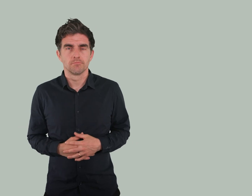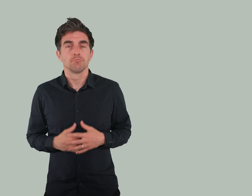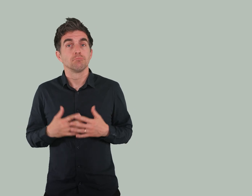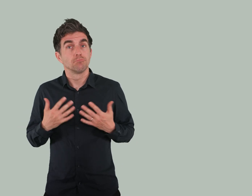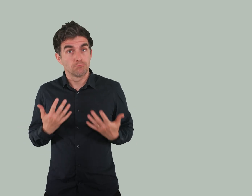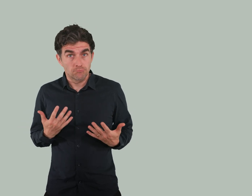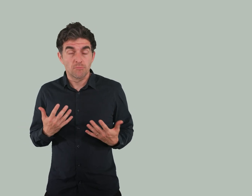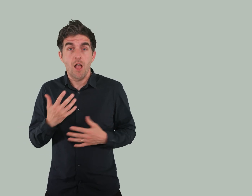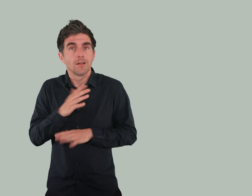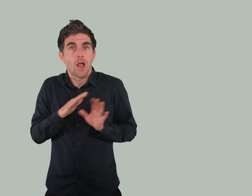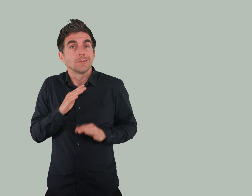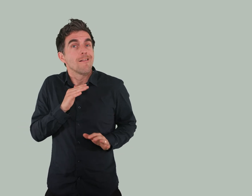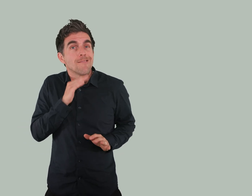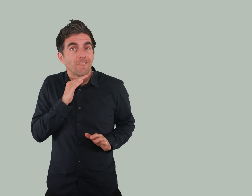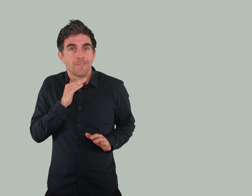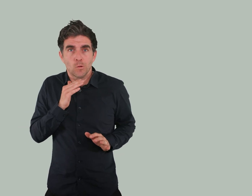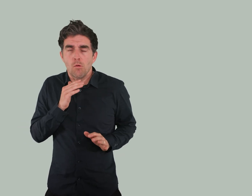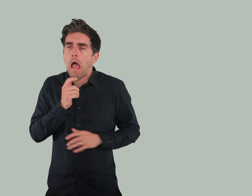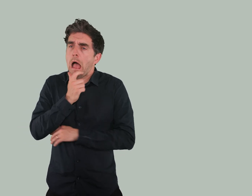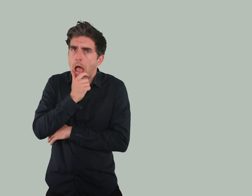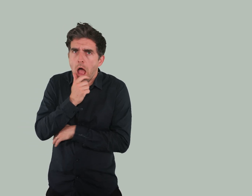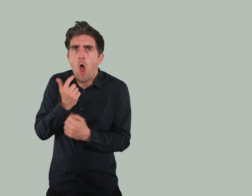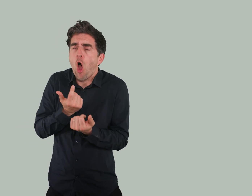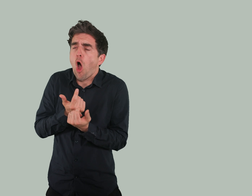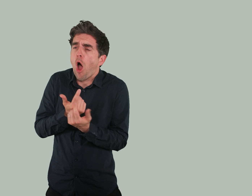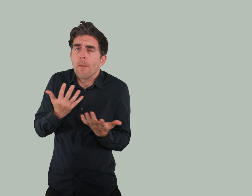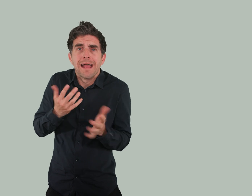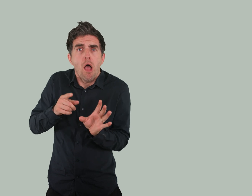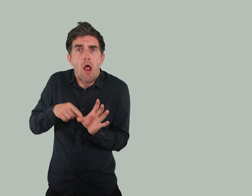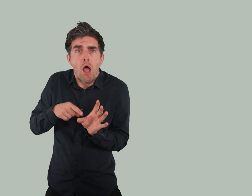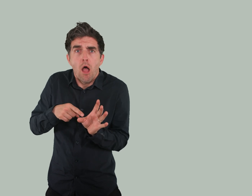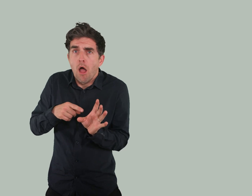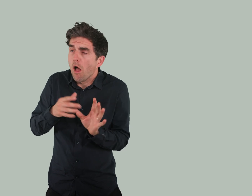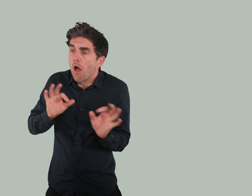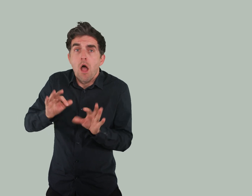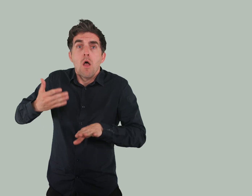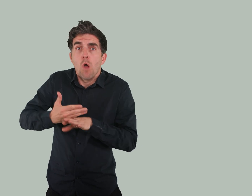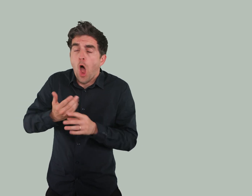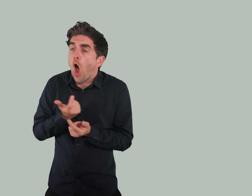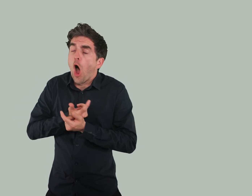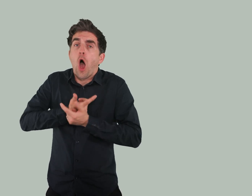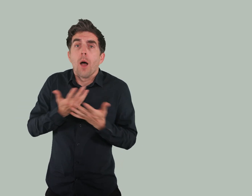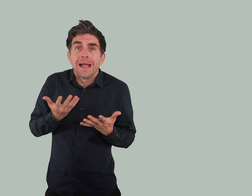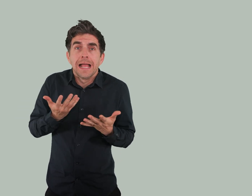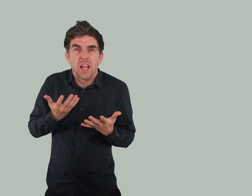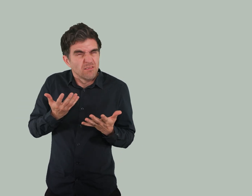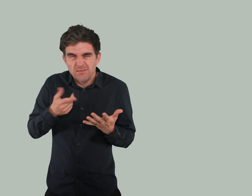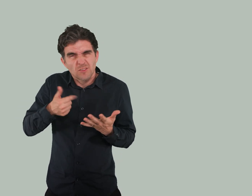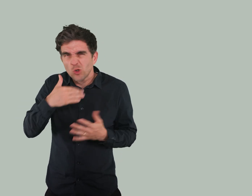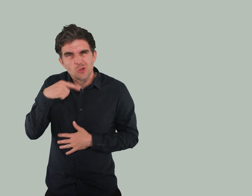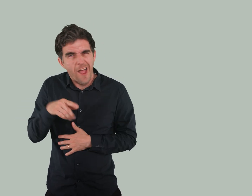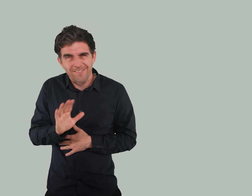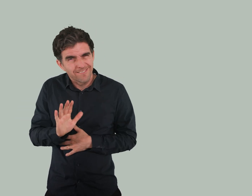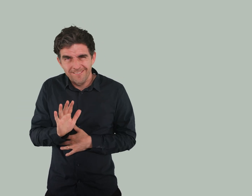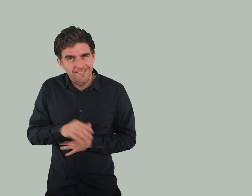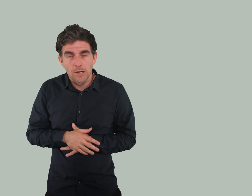212. To see that, it is not enough to ask how many young people are out of work.